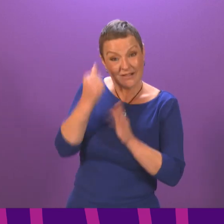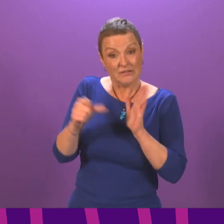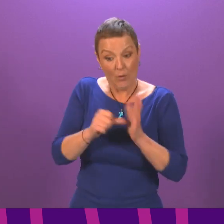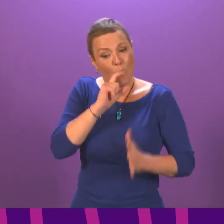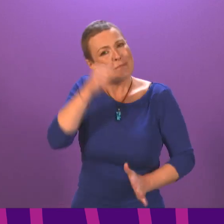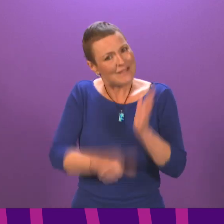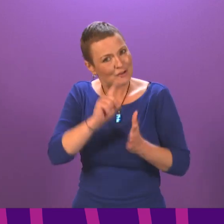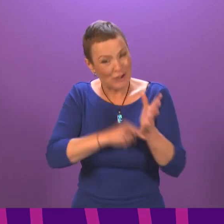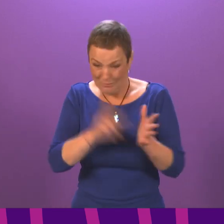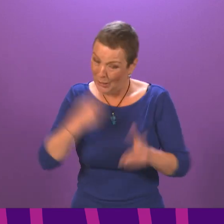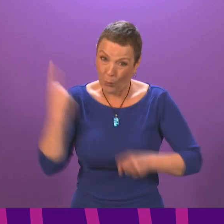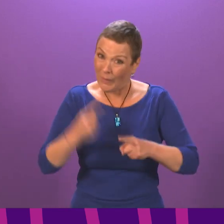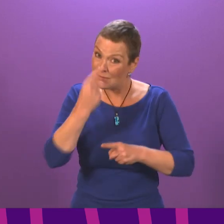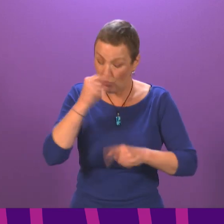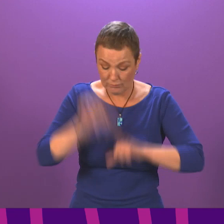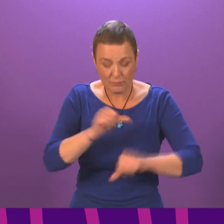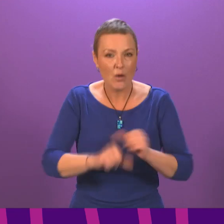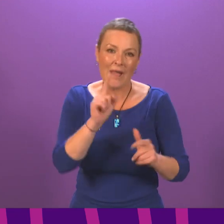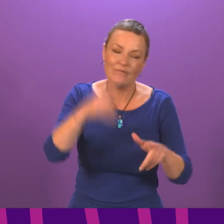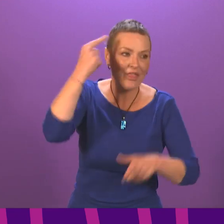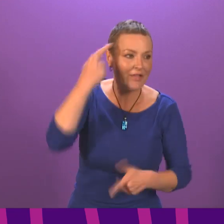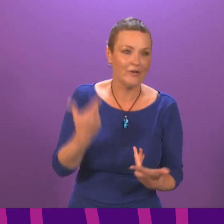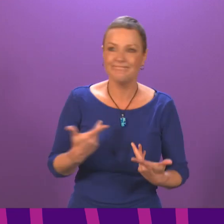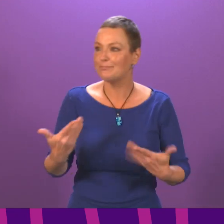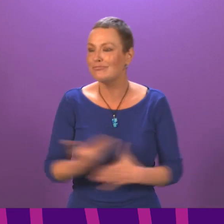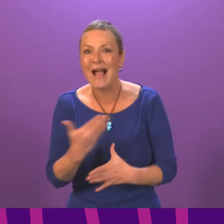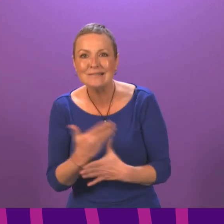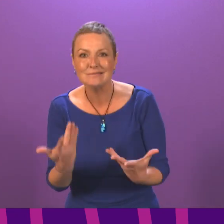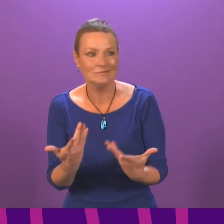The practical challenges that we need to look at include the settings that people are in,